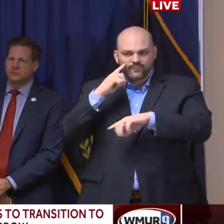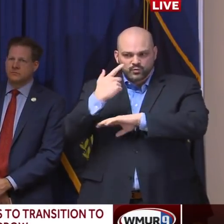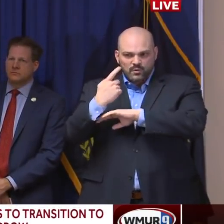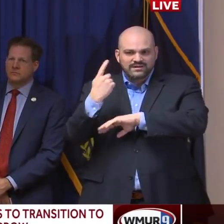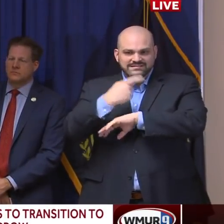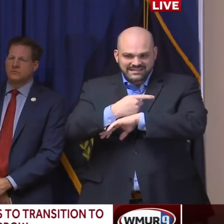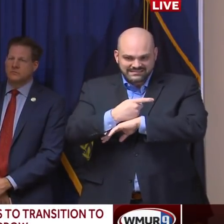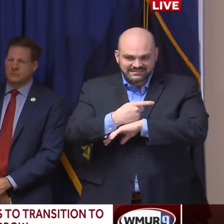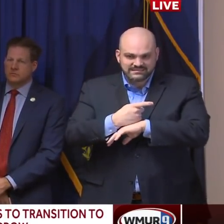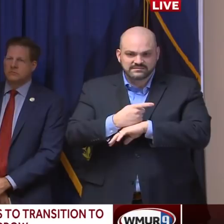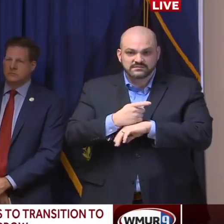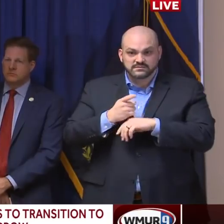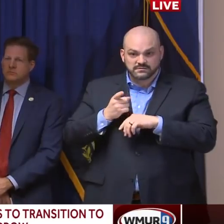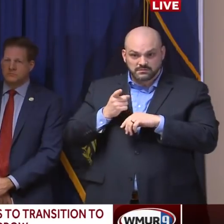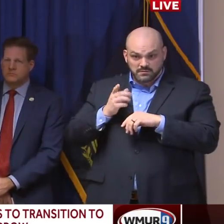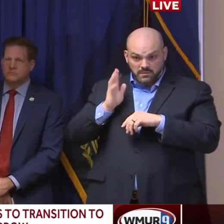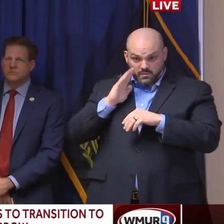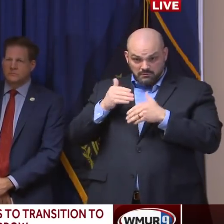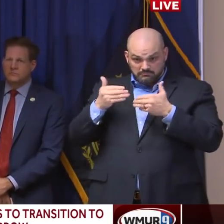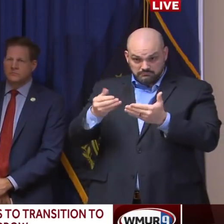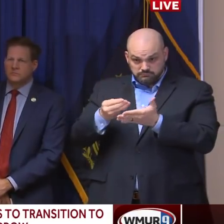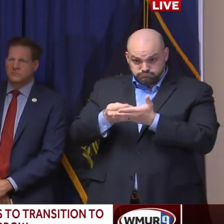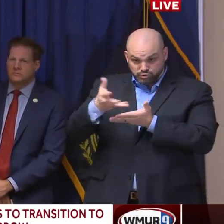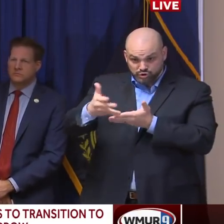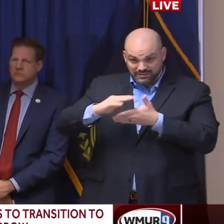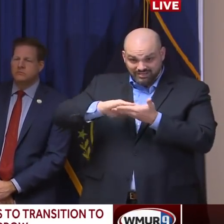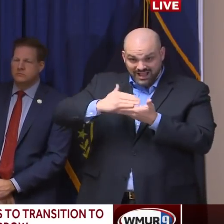YOU SIGNED AN EMERGENCY ORDER FOR 21 DAYS.